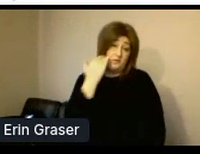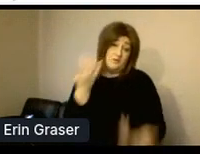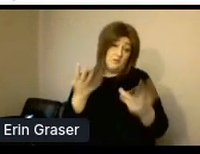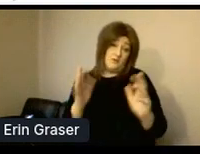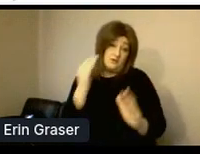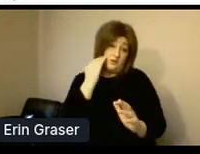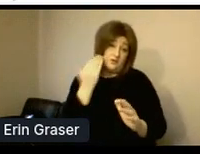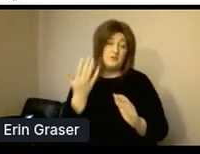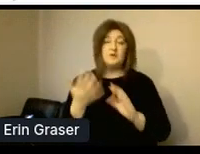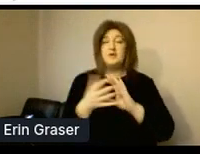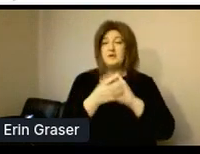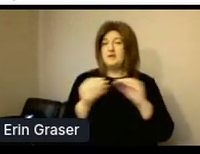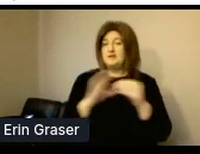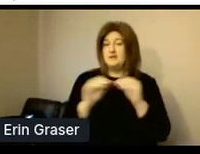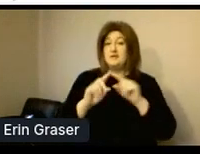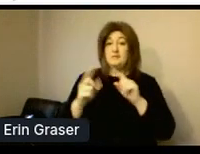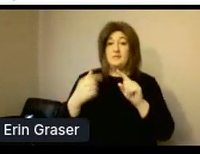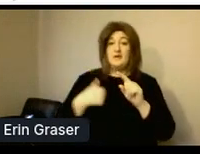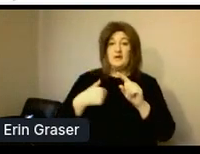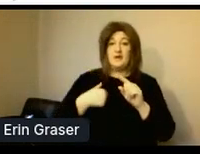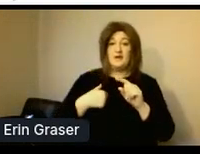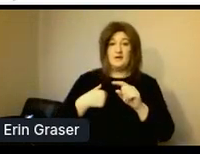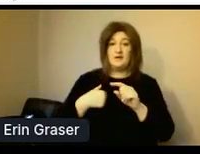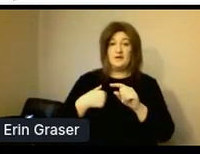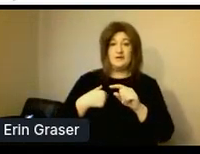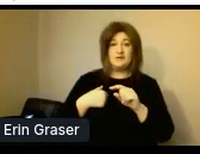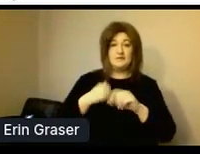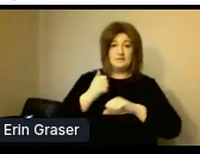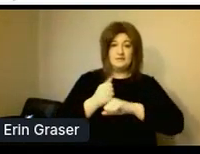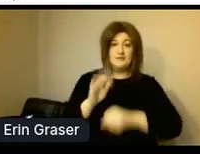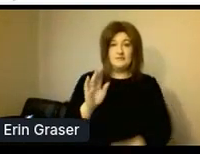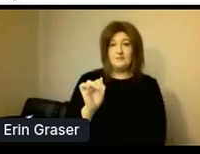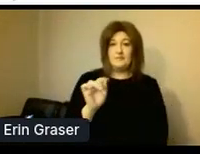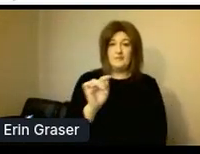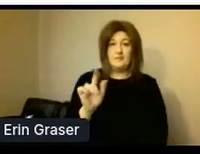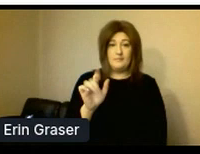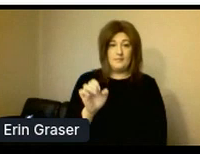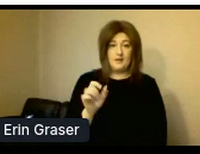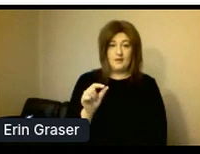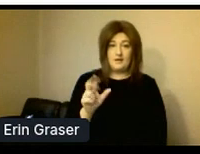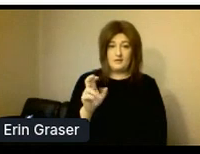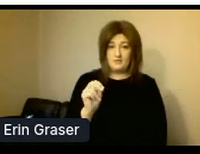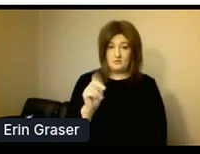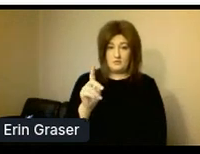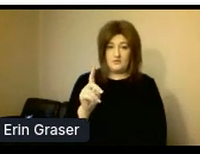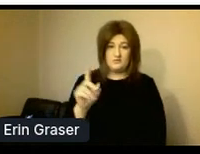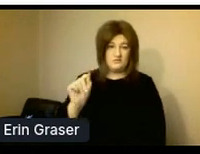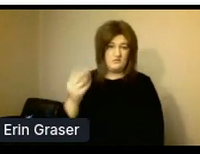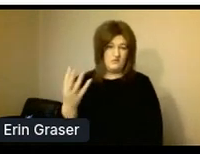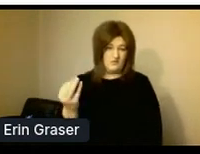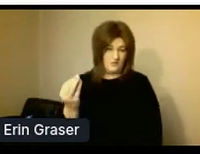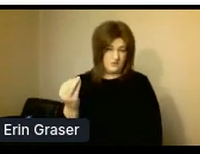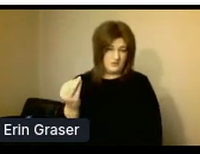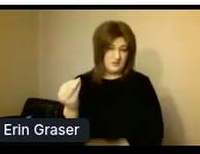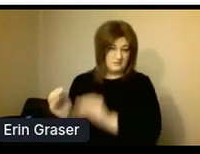But I moved to Battle Ground in 2014, which is kind of a rural area of--